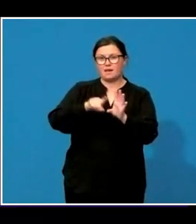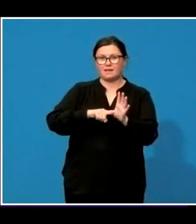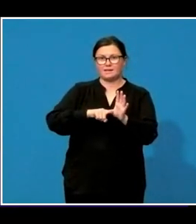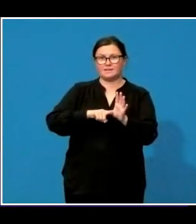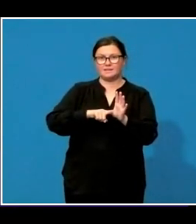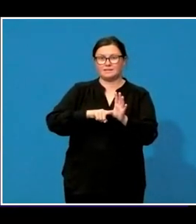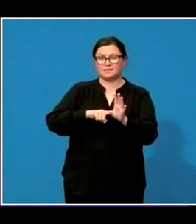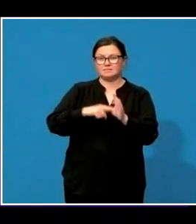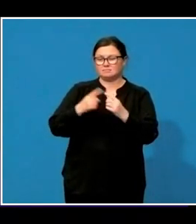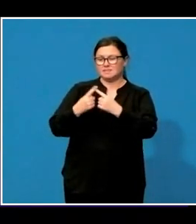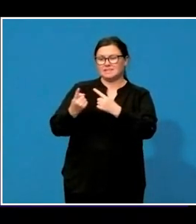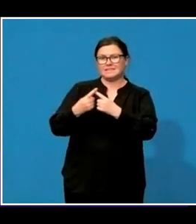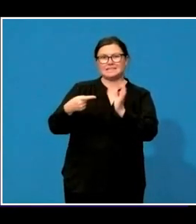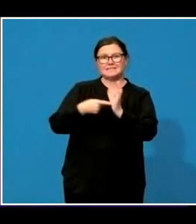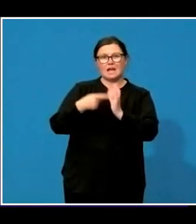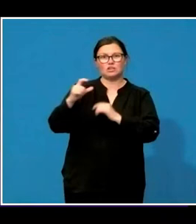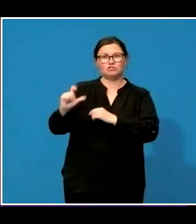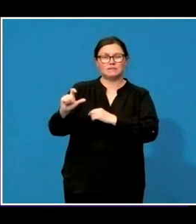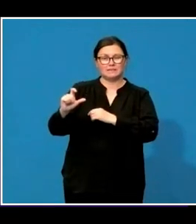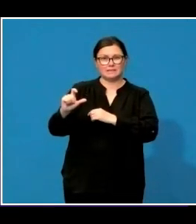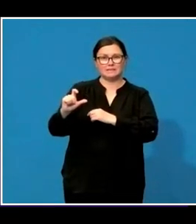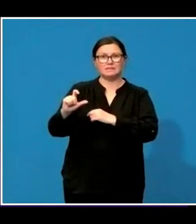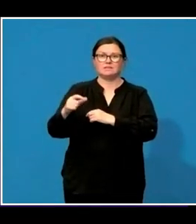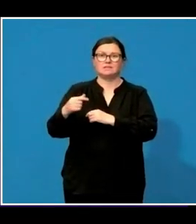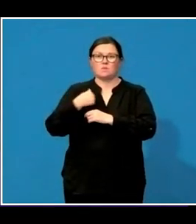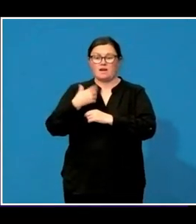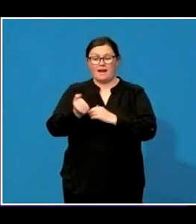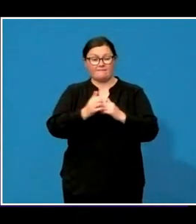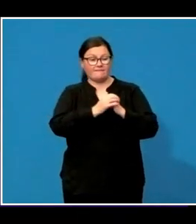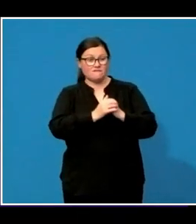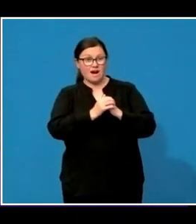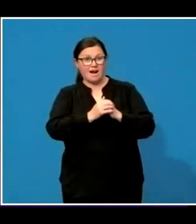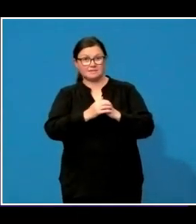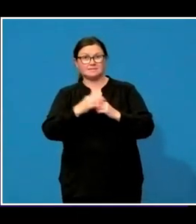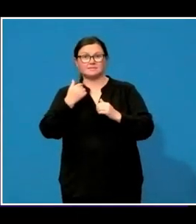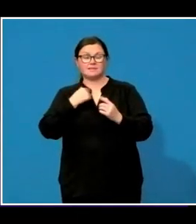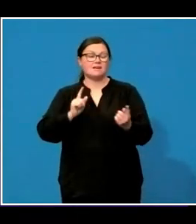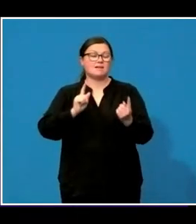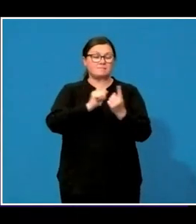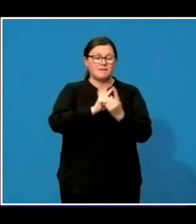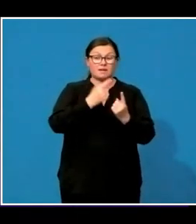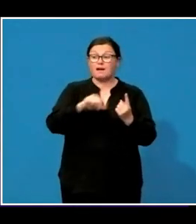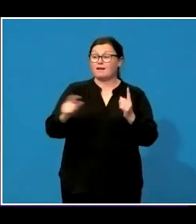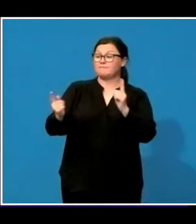And I met him through a mutual friend, and he came - he came to know me through the